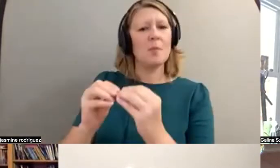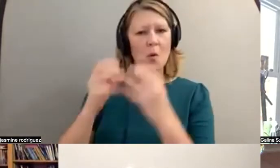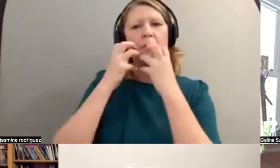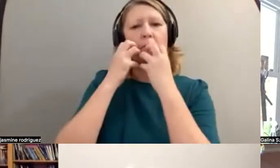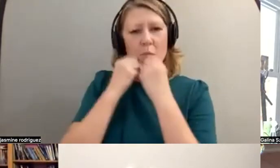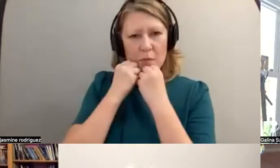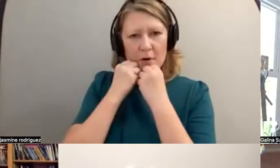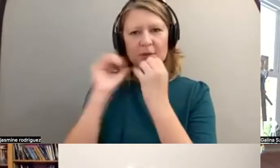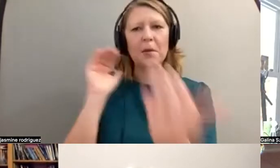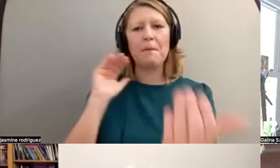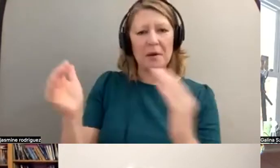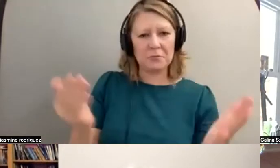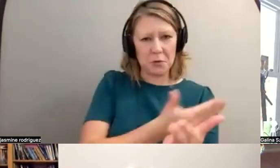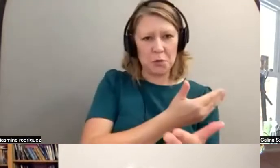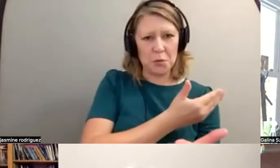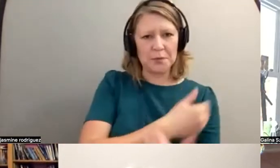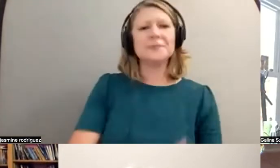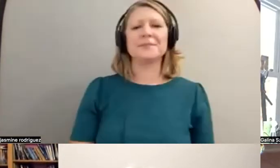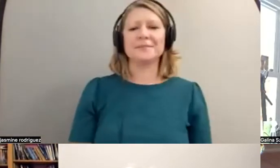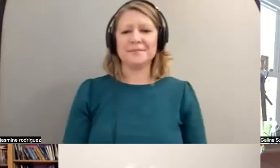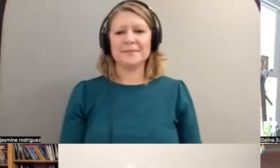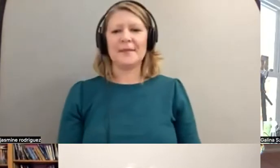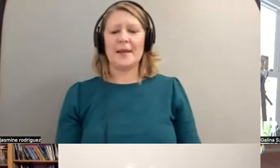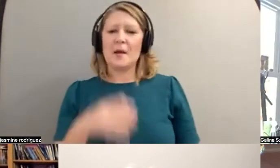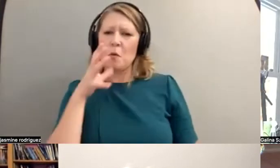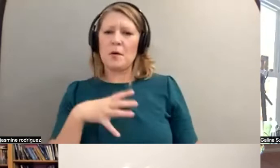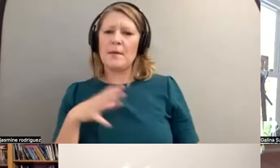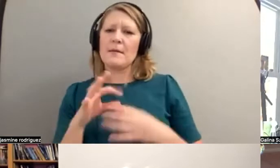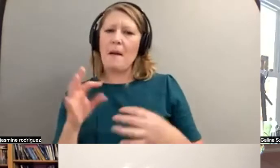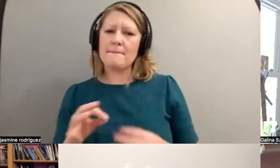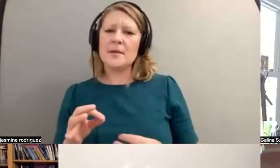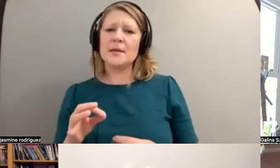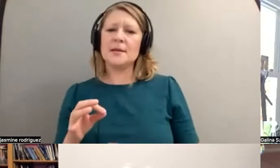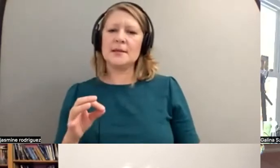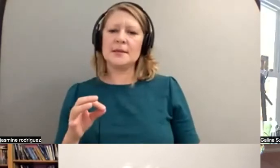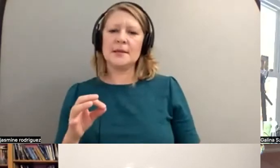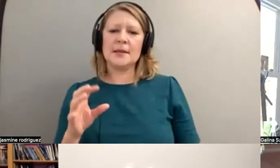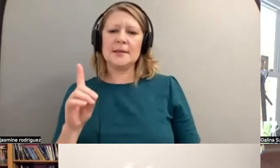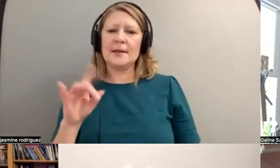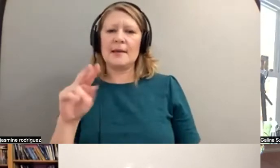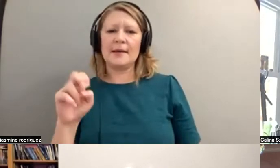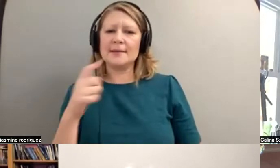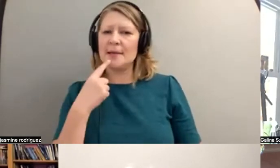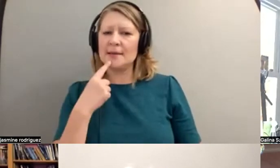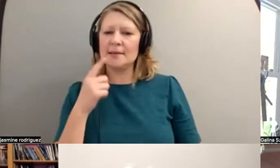And your viewing of the leaf too, with the brown spot, where that's beauty, it just um... Yes!